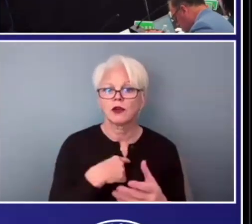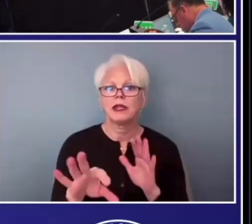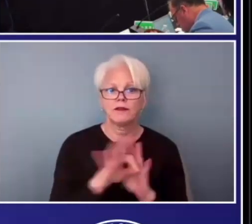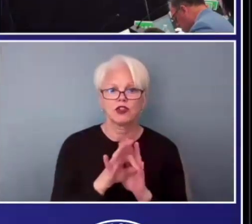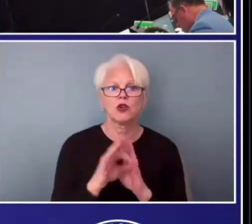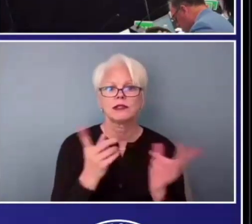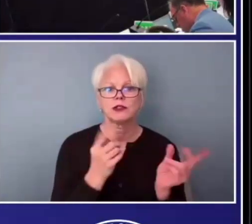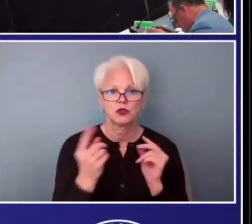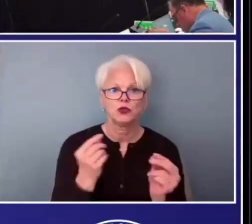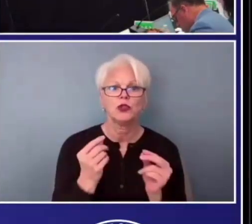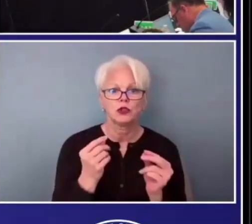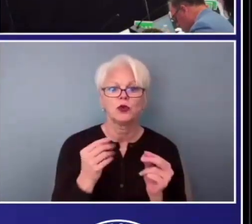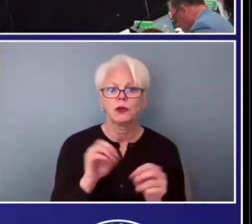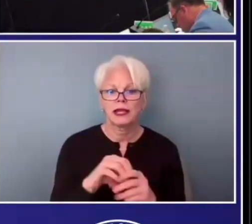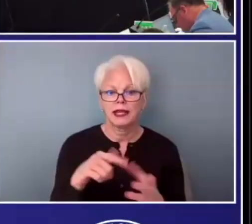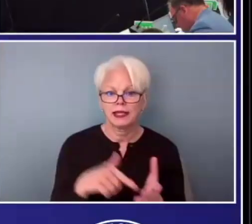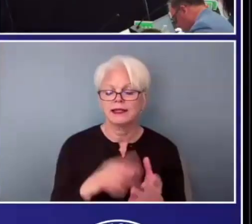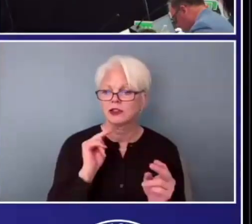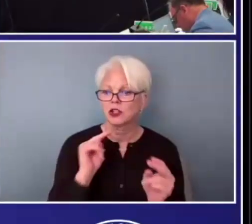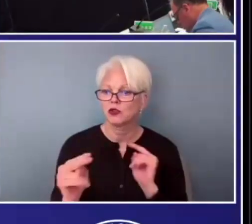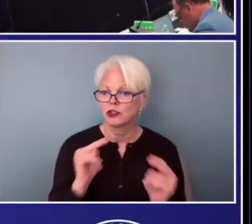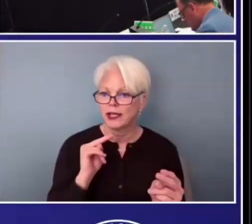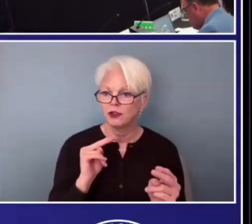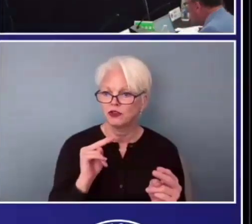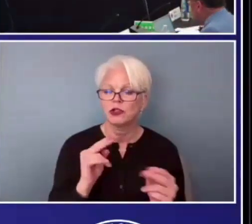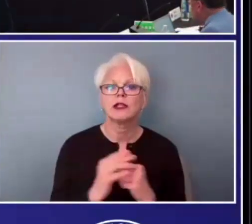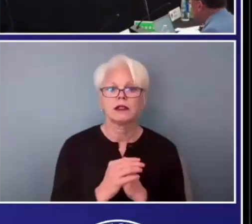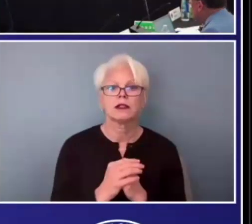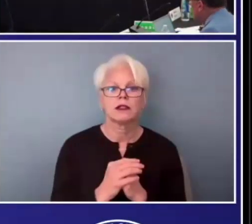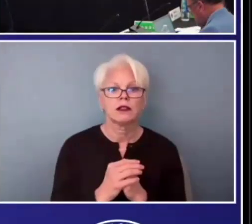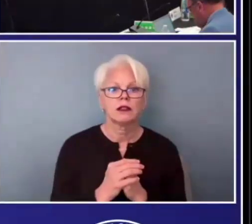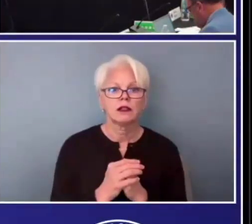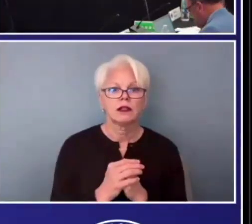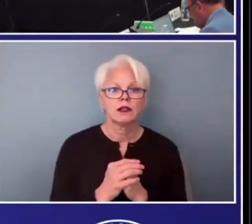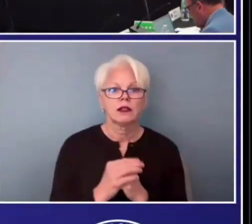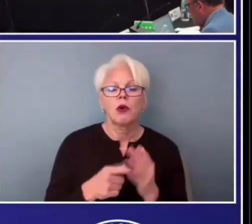in this negotiations at what you requested for us to do.